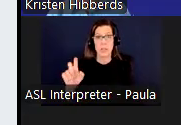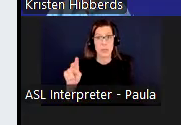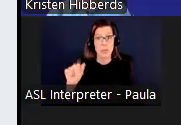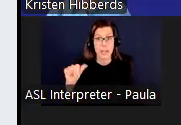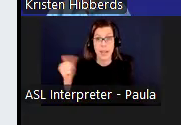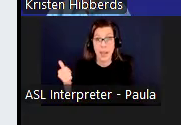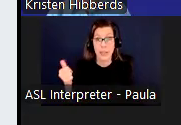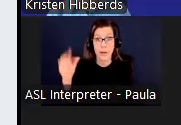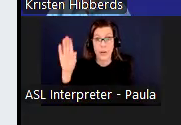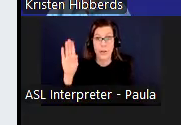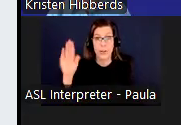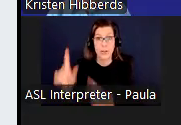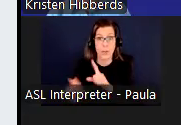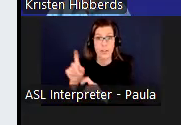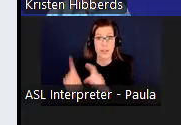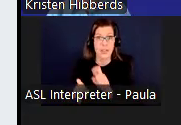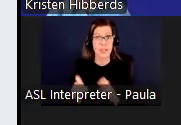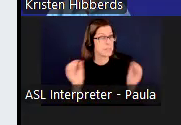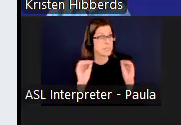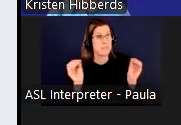I'm not seeing anything. No hands and no comments.